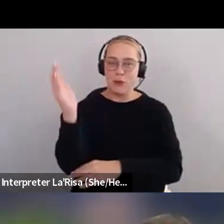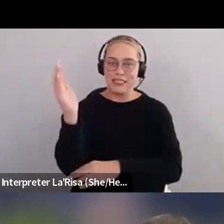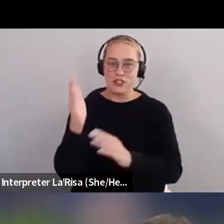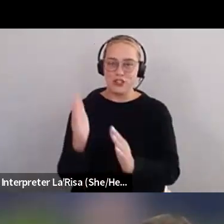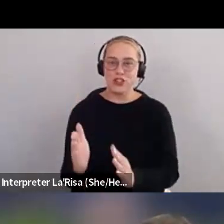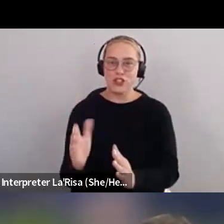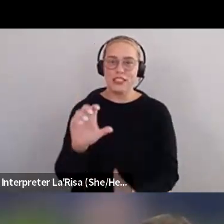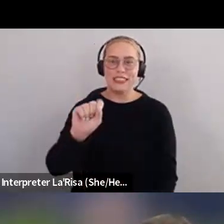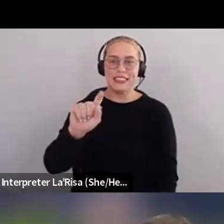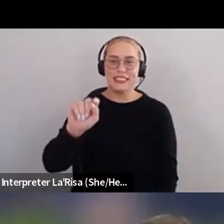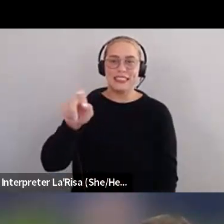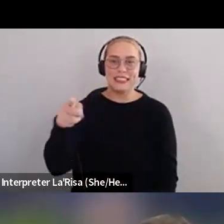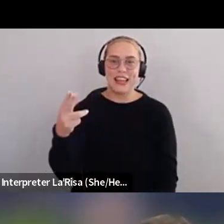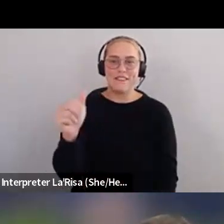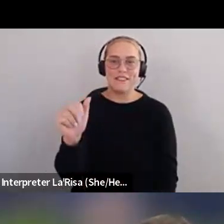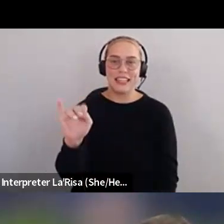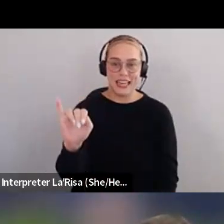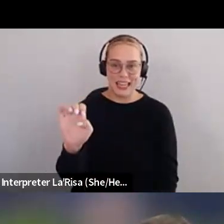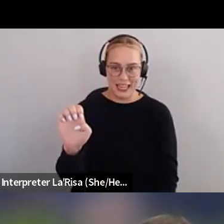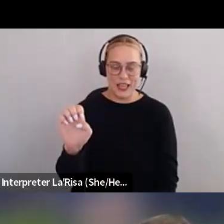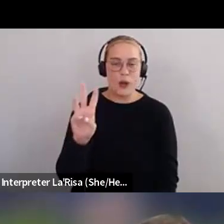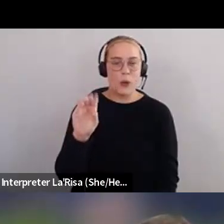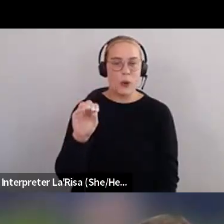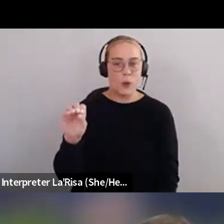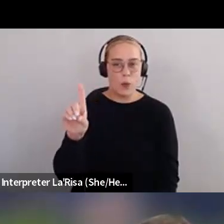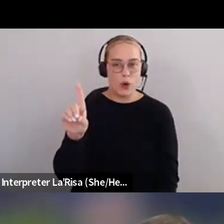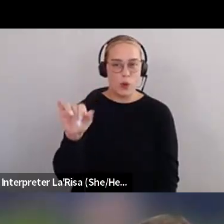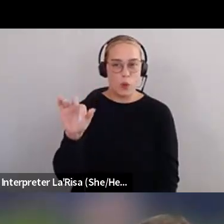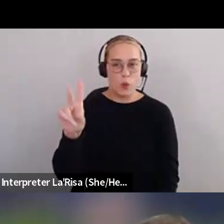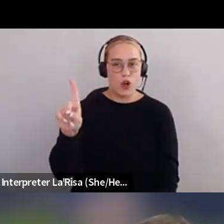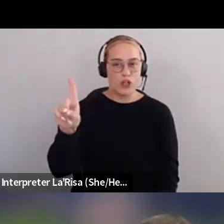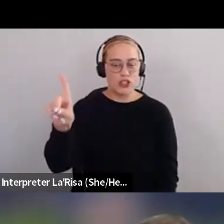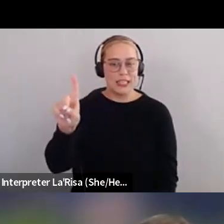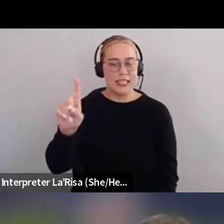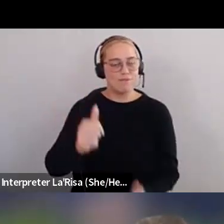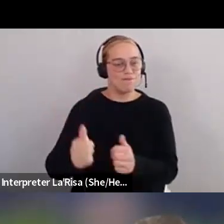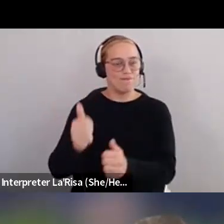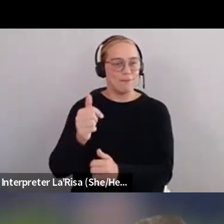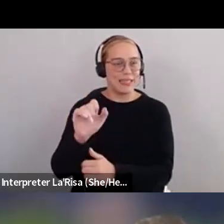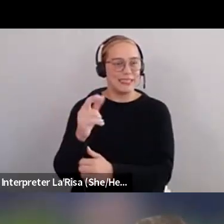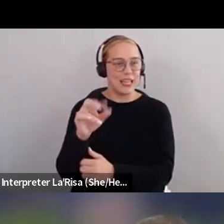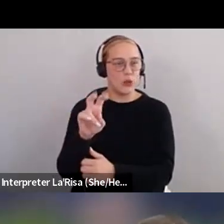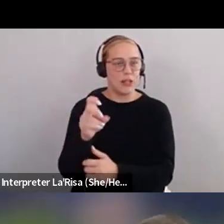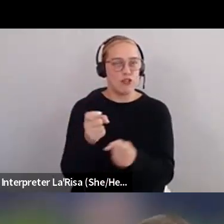That is so fun. All right, I'm going to turn over to our